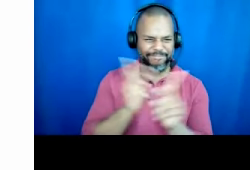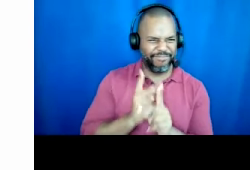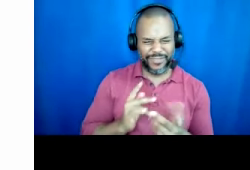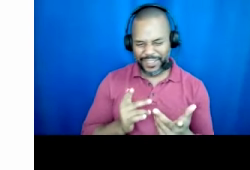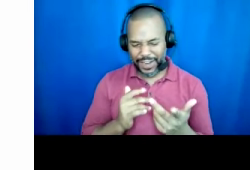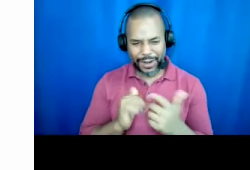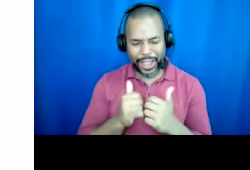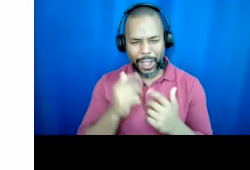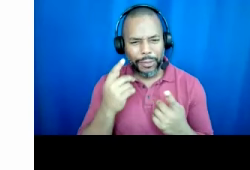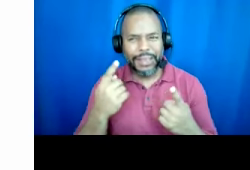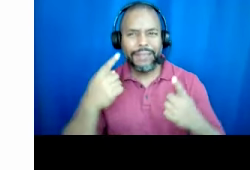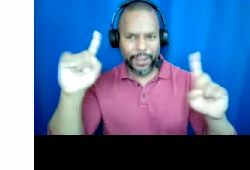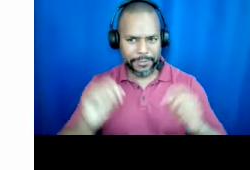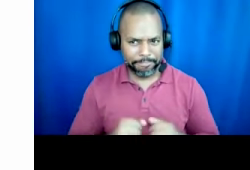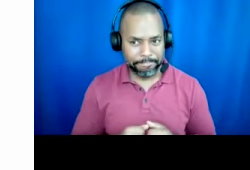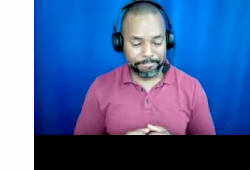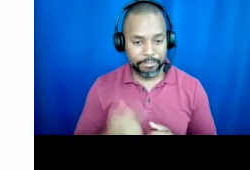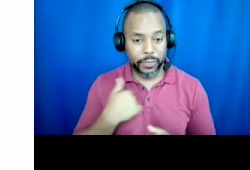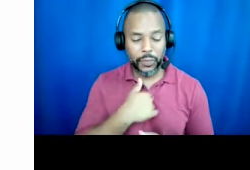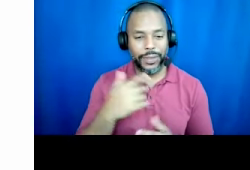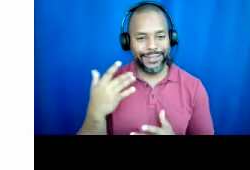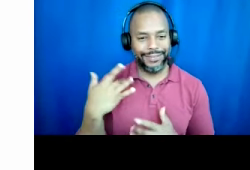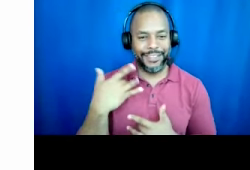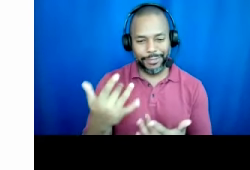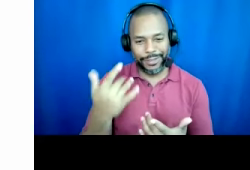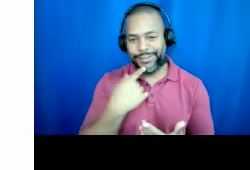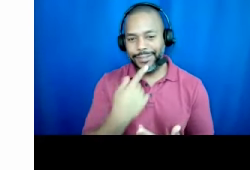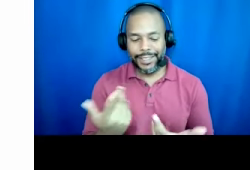We often refer to it as our integrated planning process. Right.